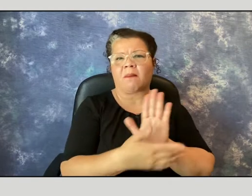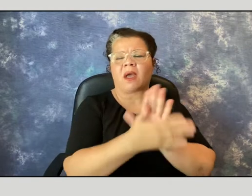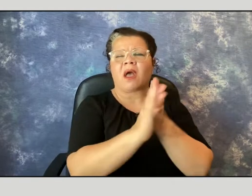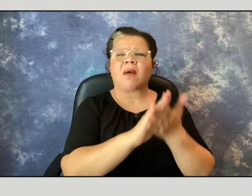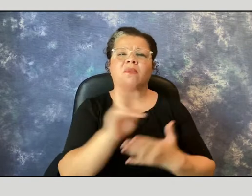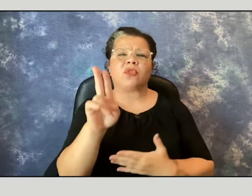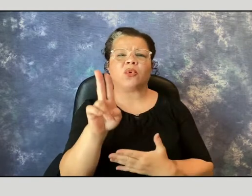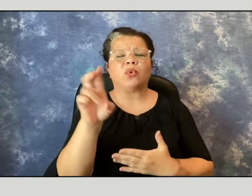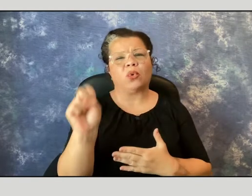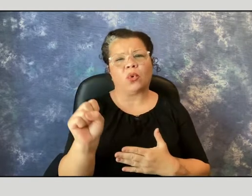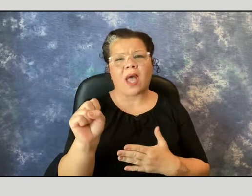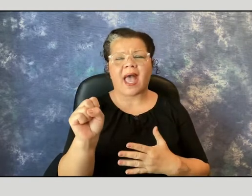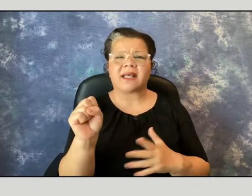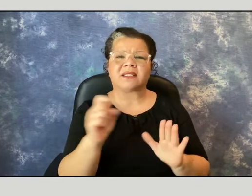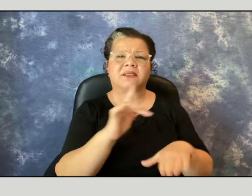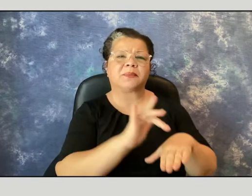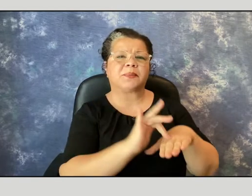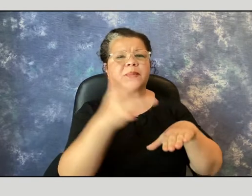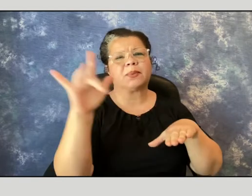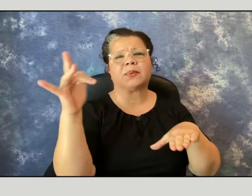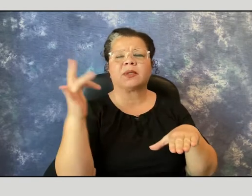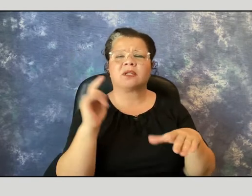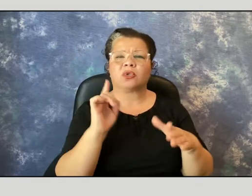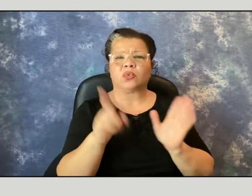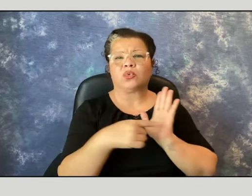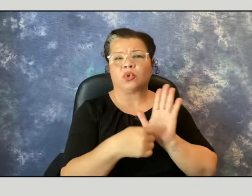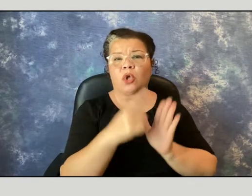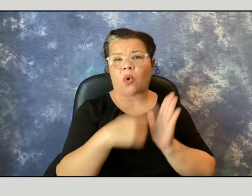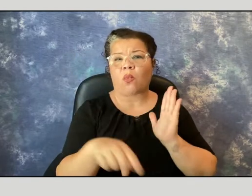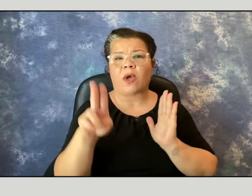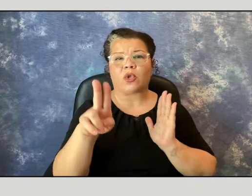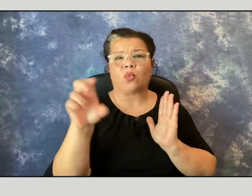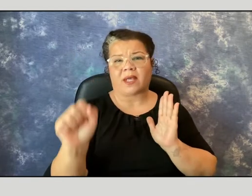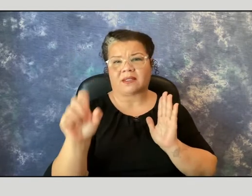So there was this sense also that it was sort of the,